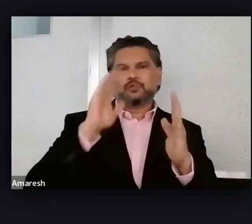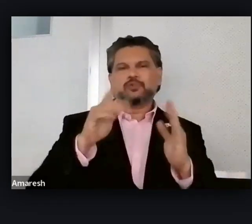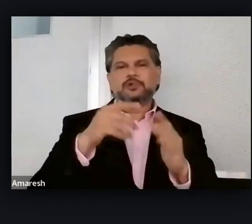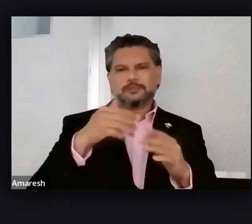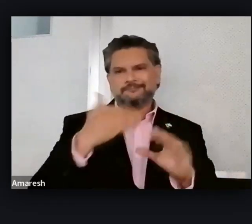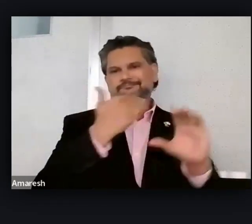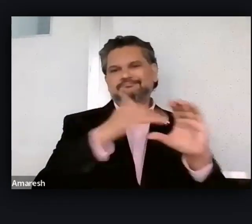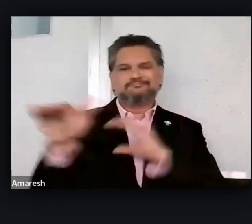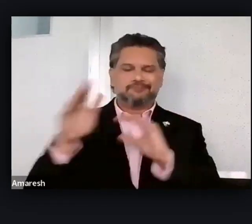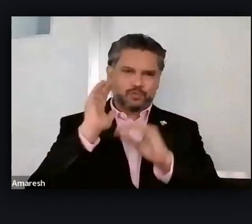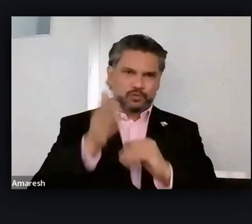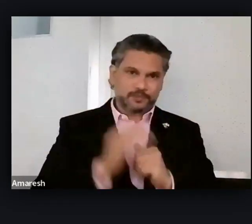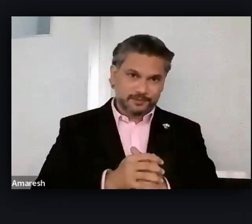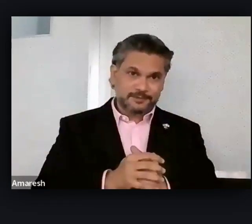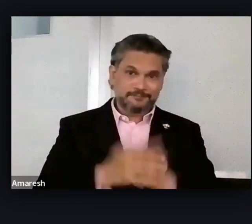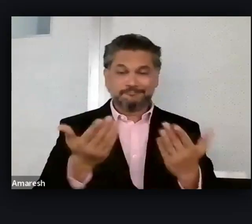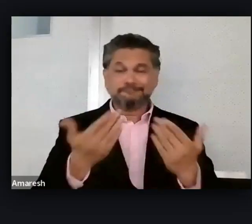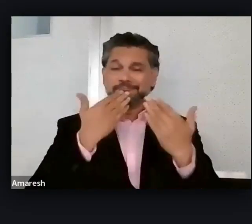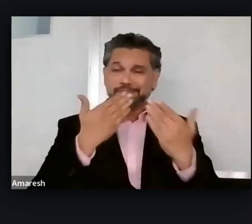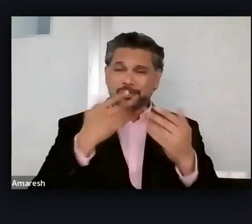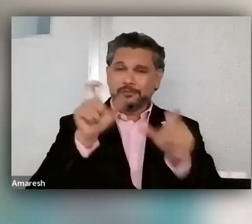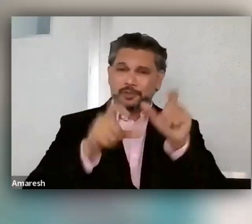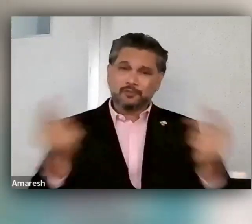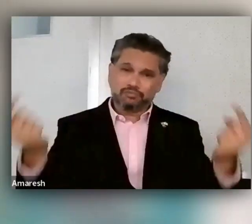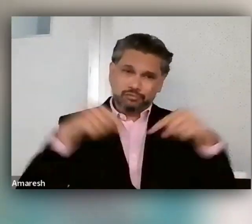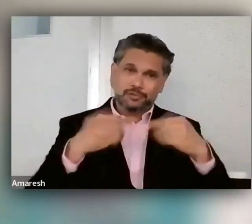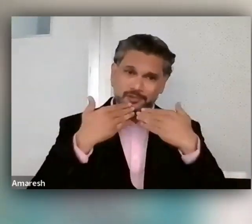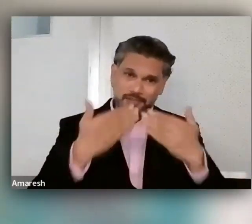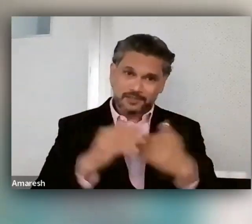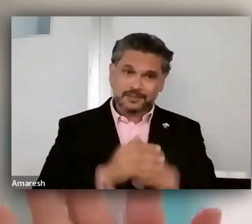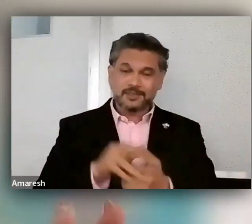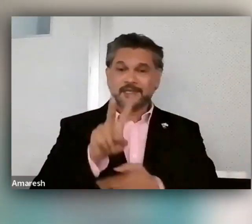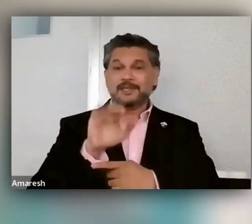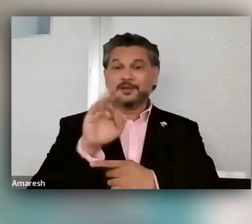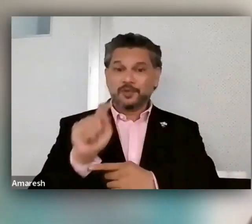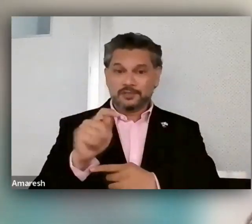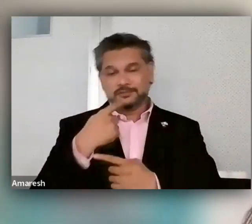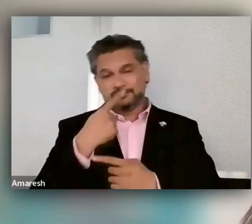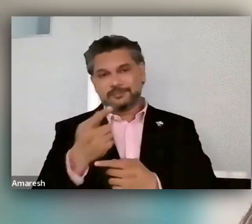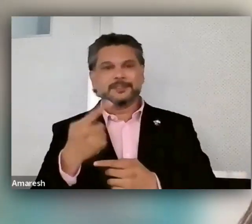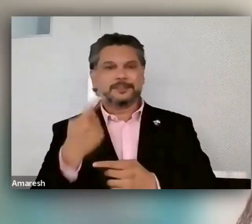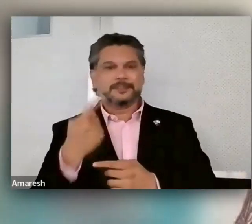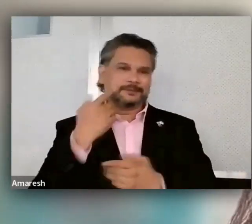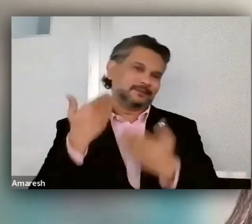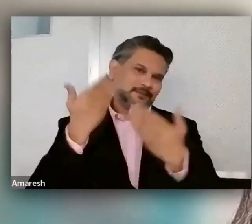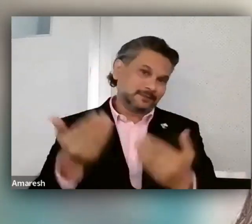Thank you. And good day. Yeah, thanks so much for coming. And as Vint says, see you on the net.